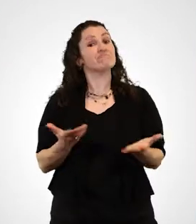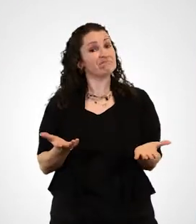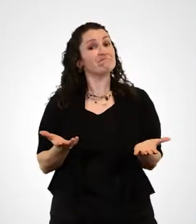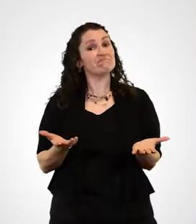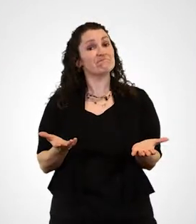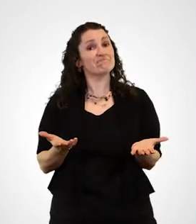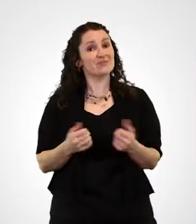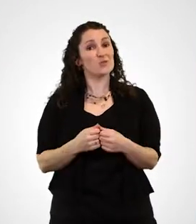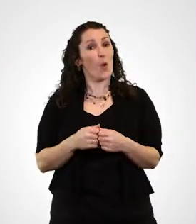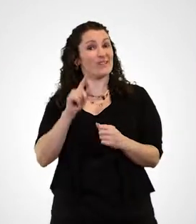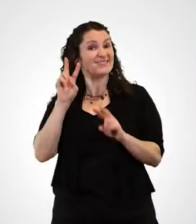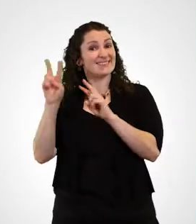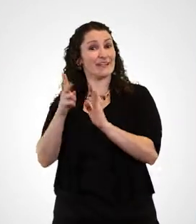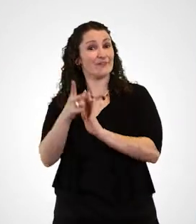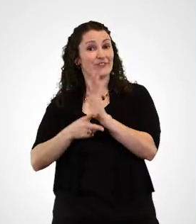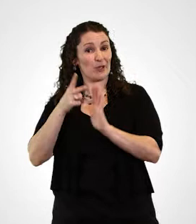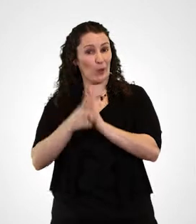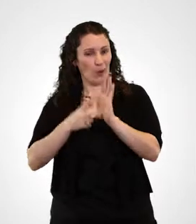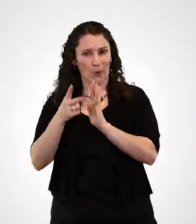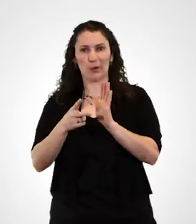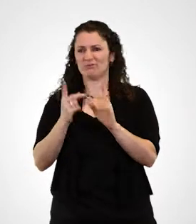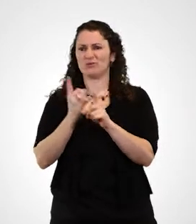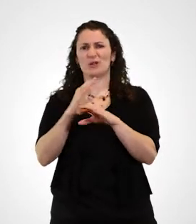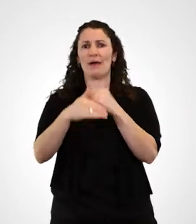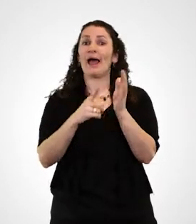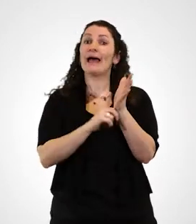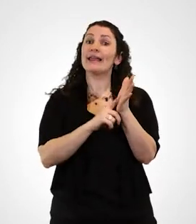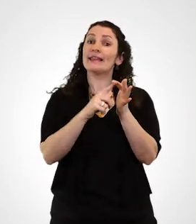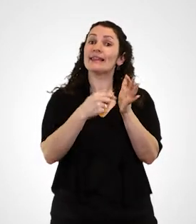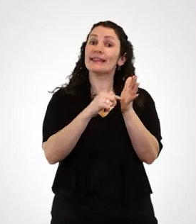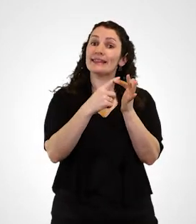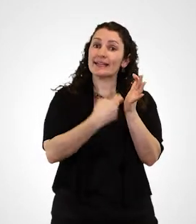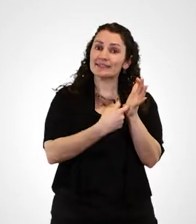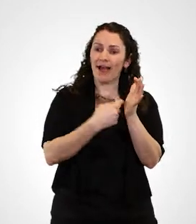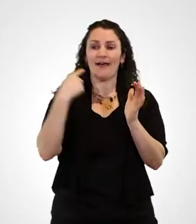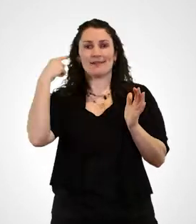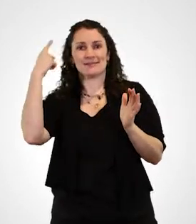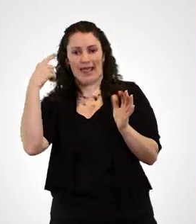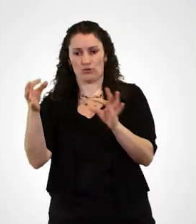Okay. So you watched the video of the letter-sound correspondence story or the sound concept story